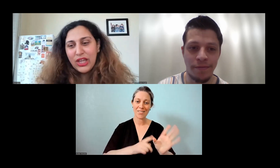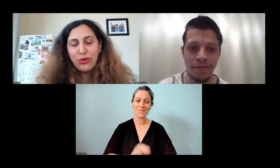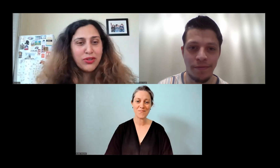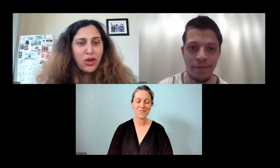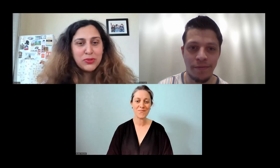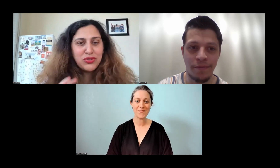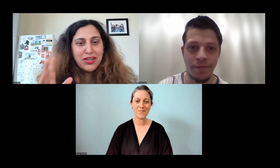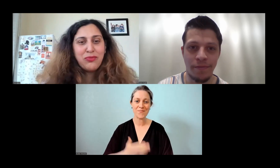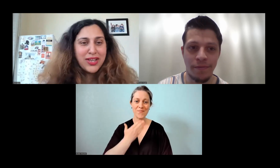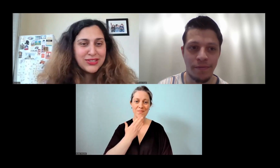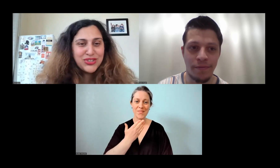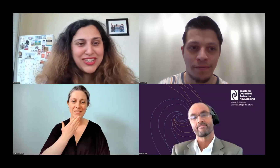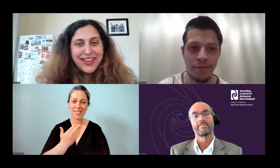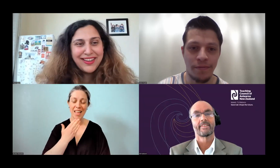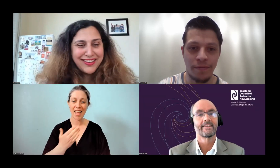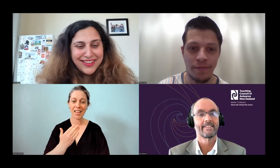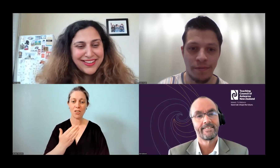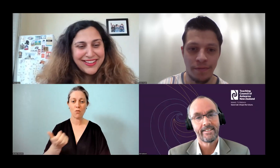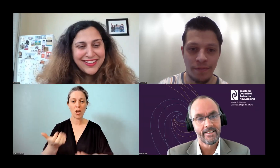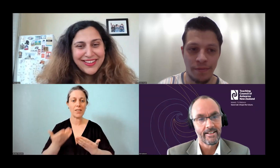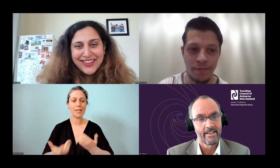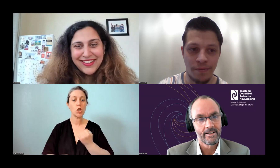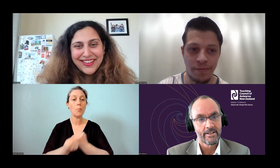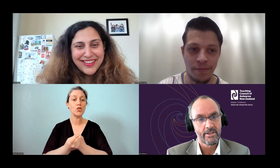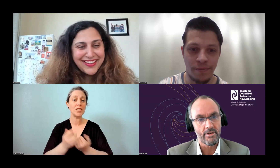Thank you for the opportunity for us to share.